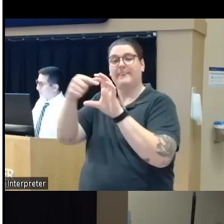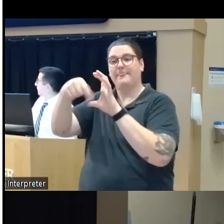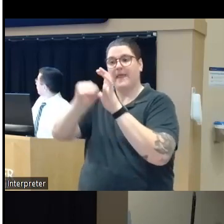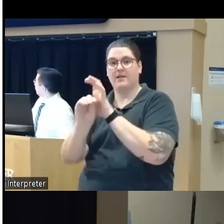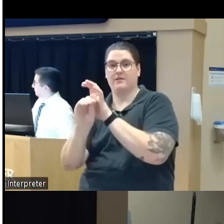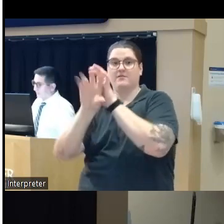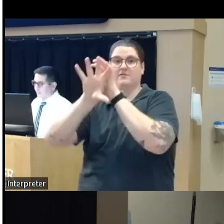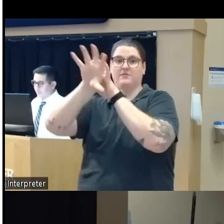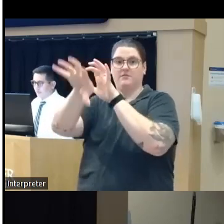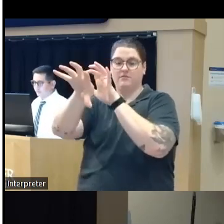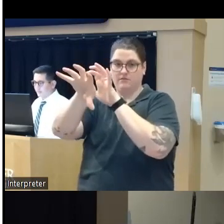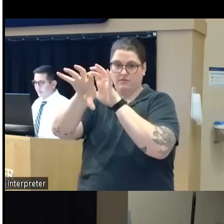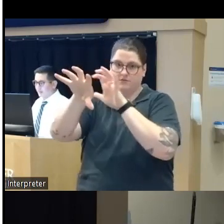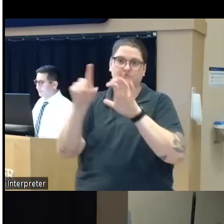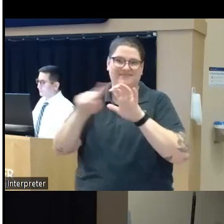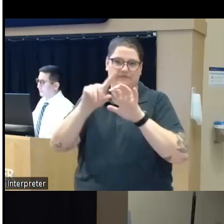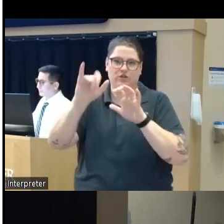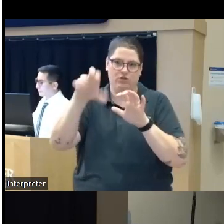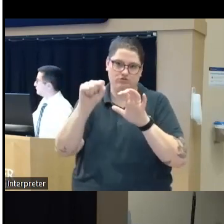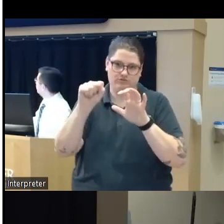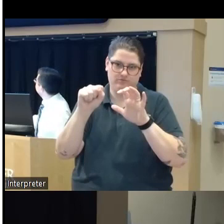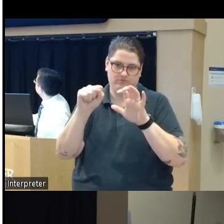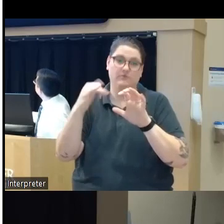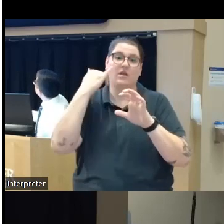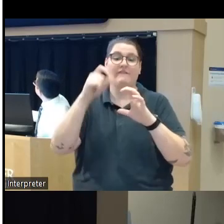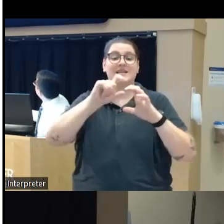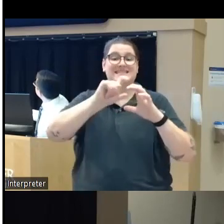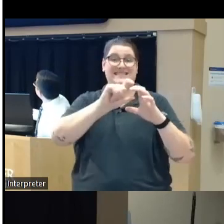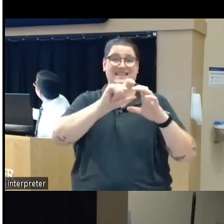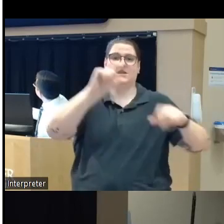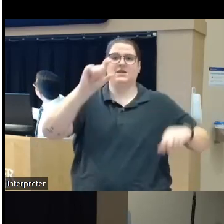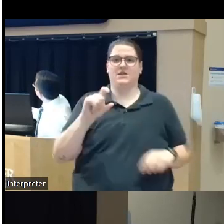a variety of the layers of the eye here's a more sort of zoomed in image of that so you have this